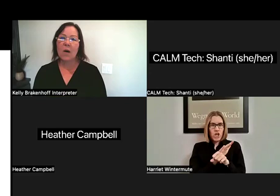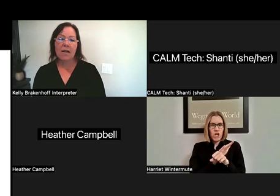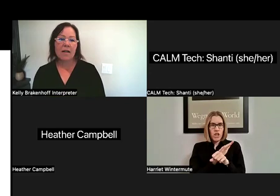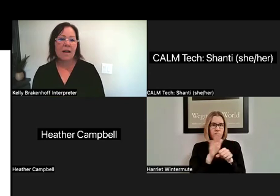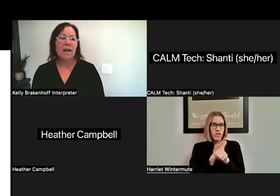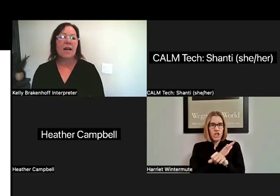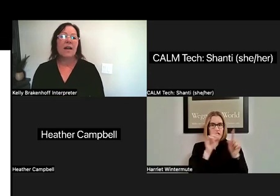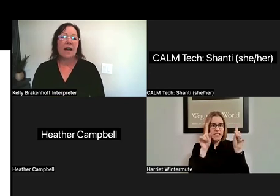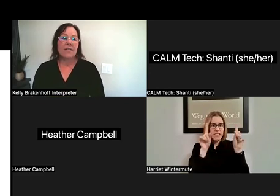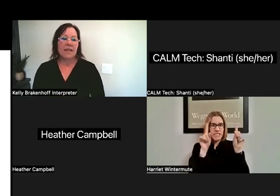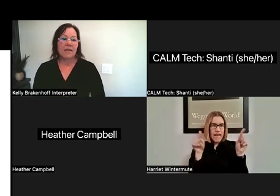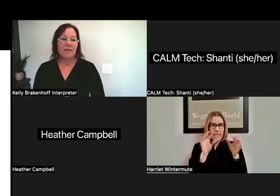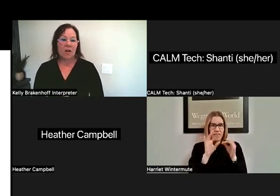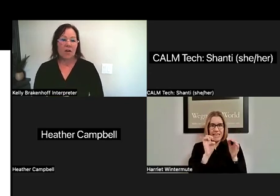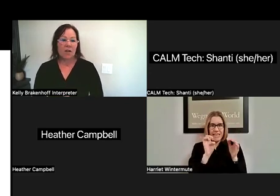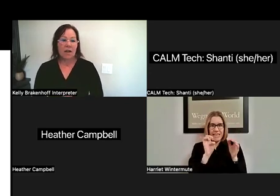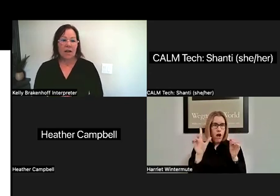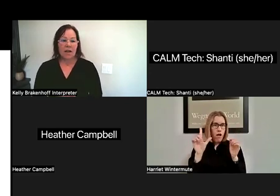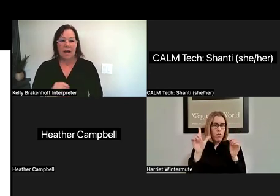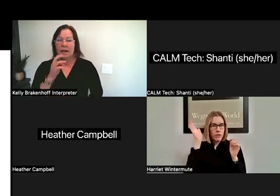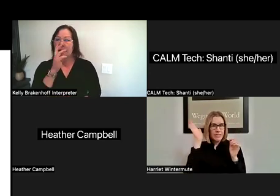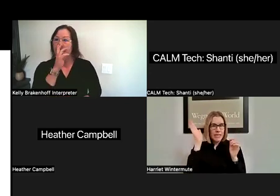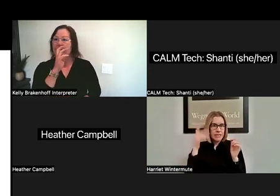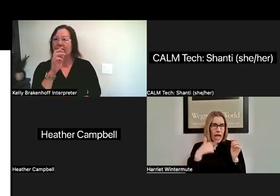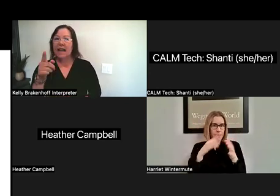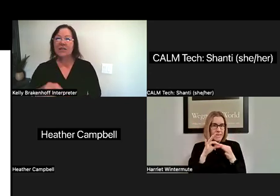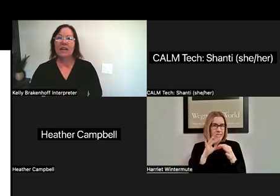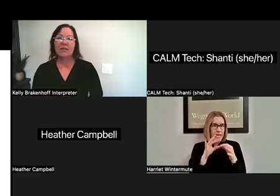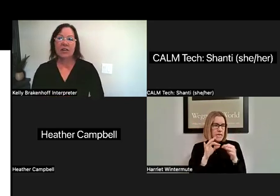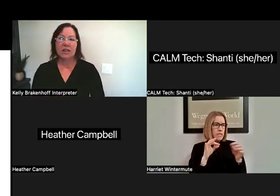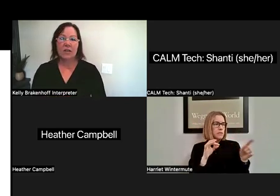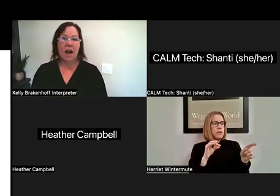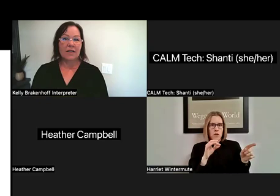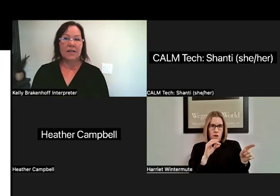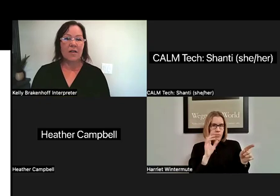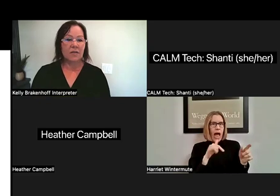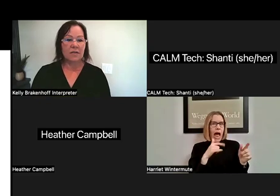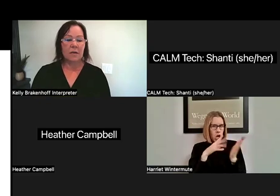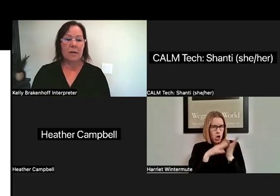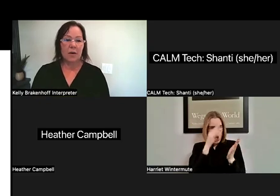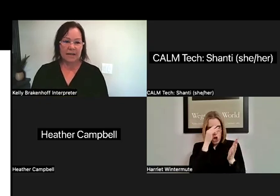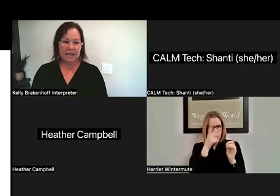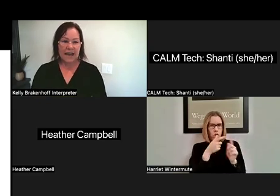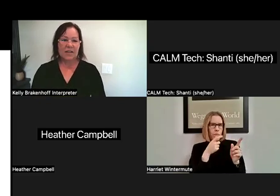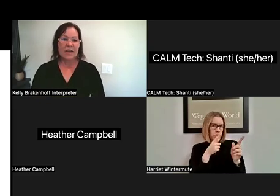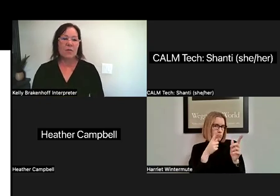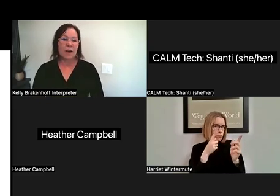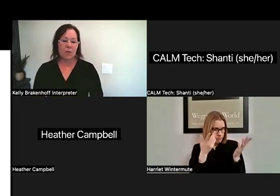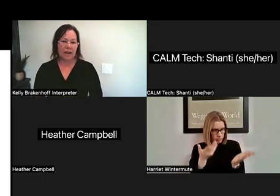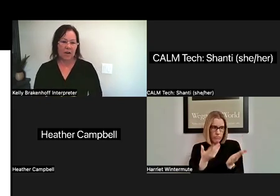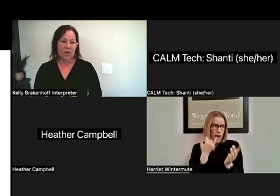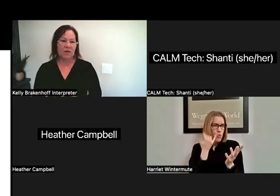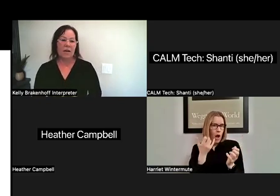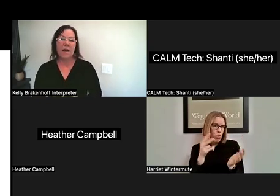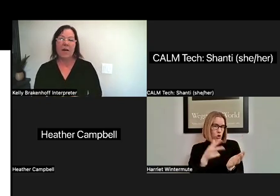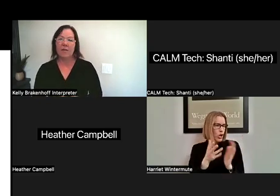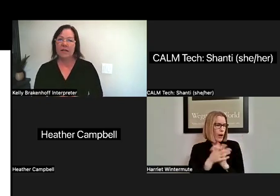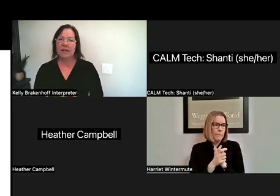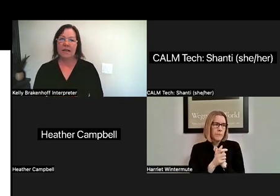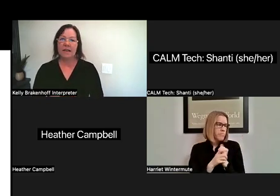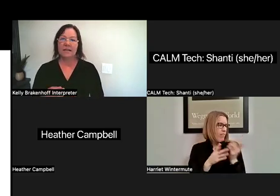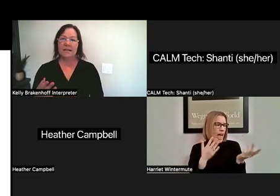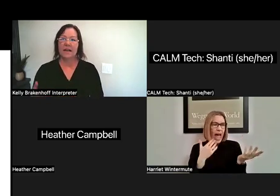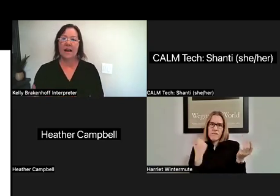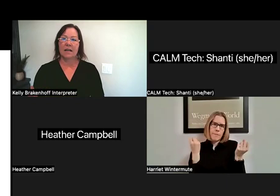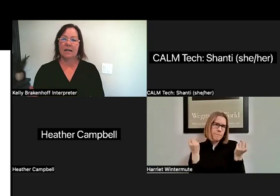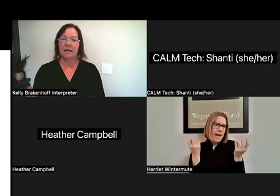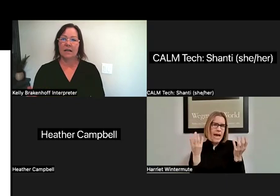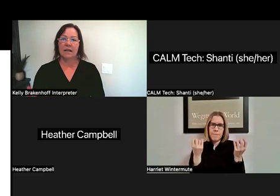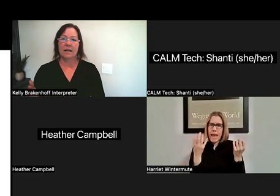well. And then the full citation for Jill's presentation where we learned about this --